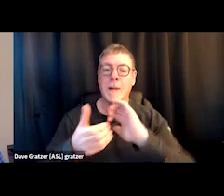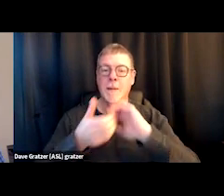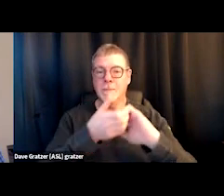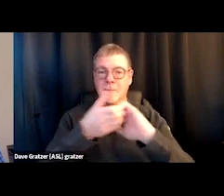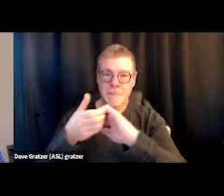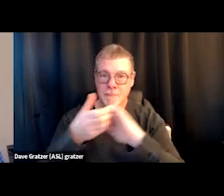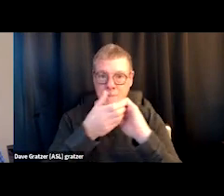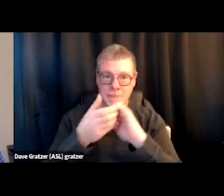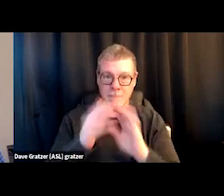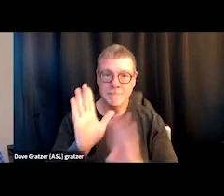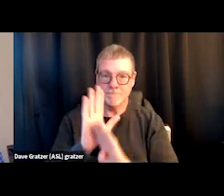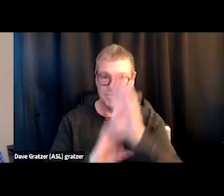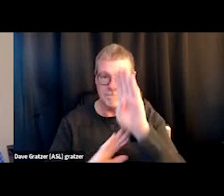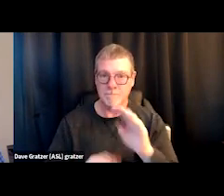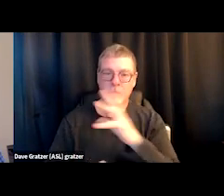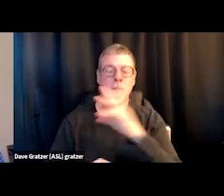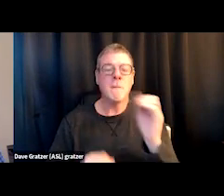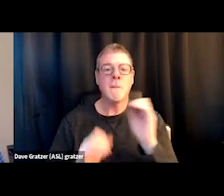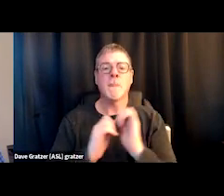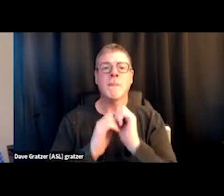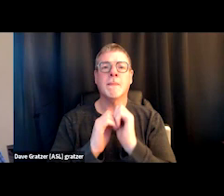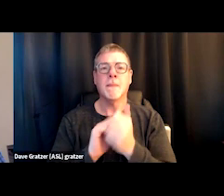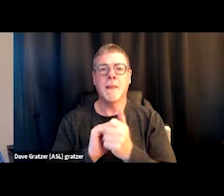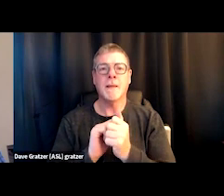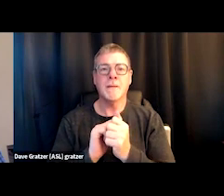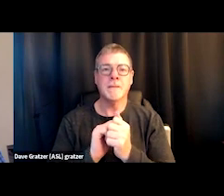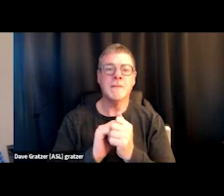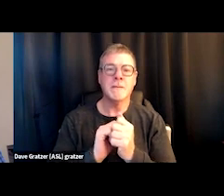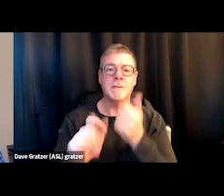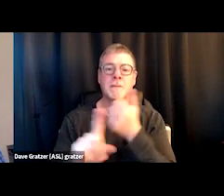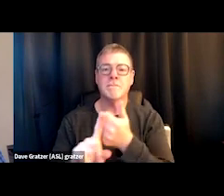and maybe how to avoid ruining partnerships.